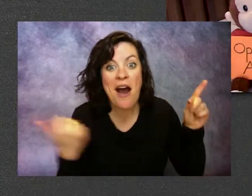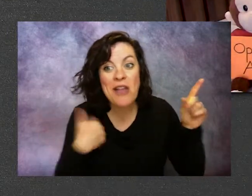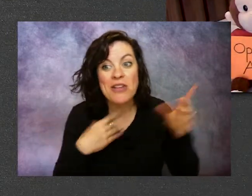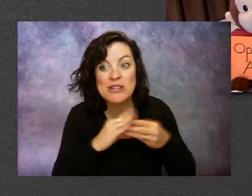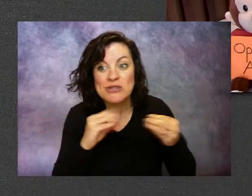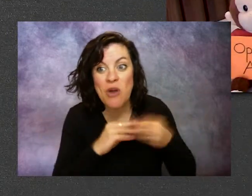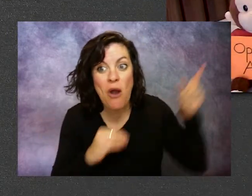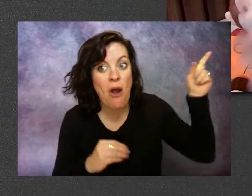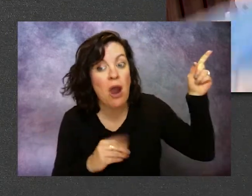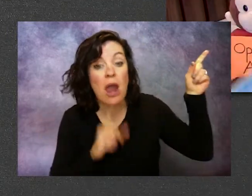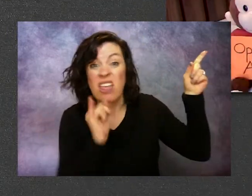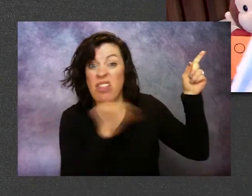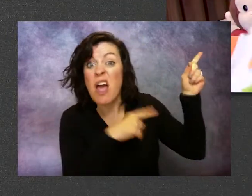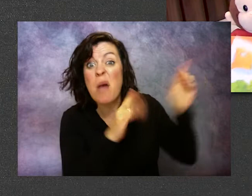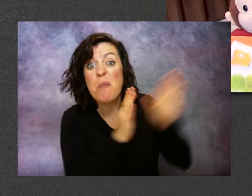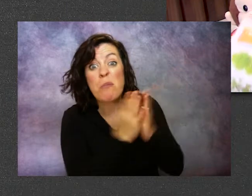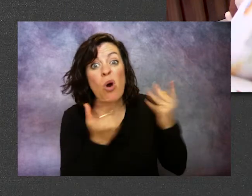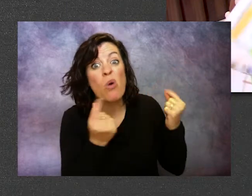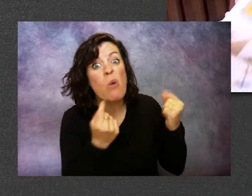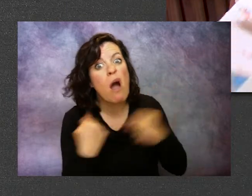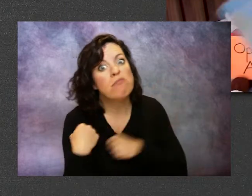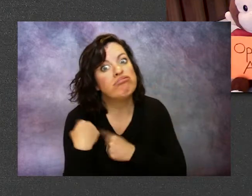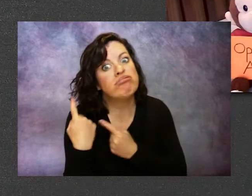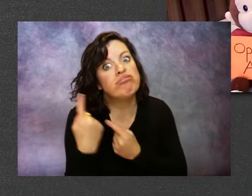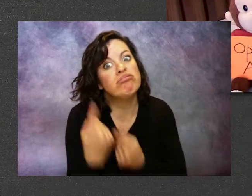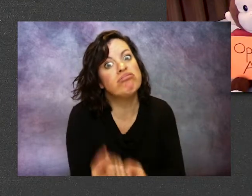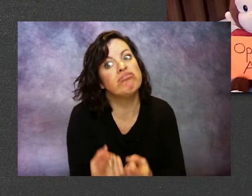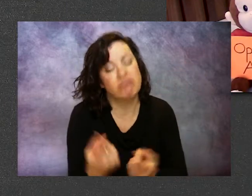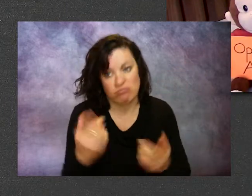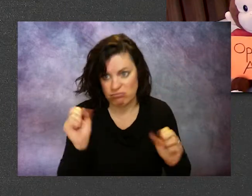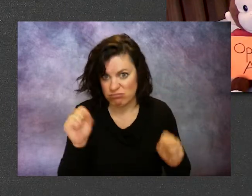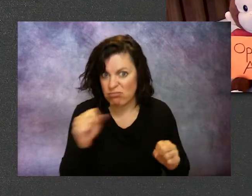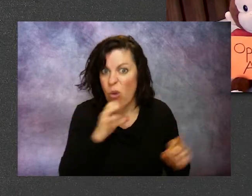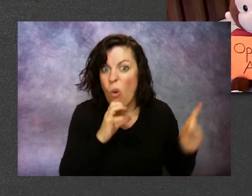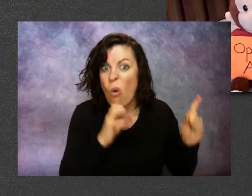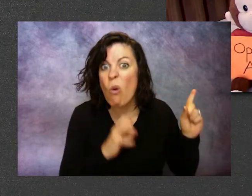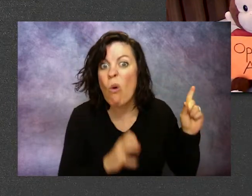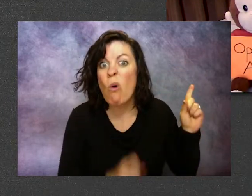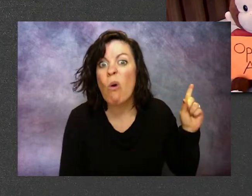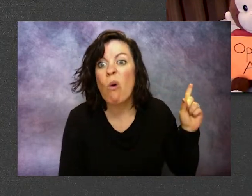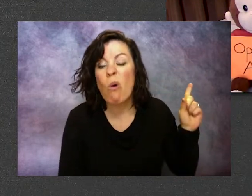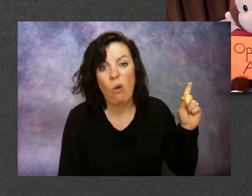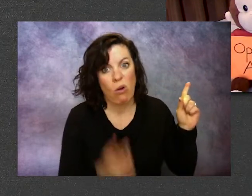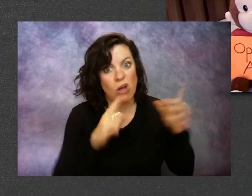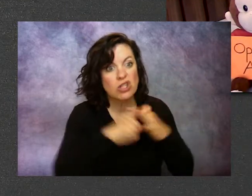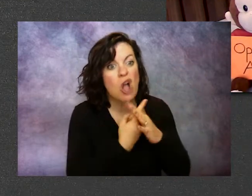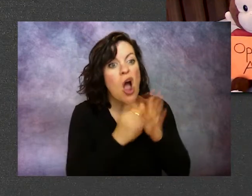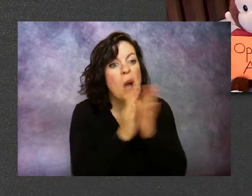a very, very long time." The pages are even getting yellow. But just because it's old, doesn't mean it's special.